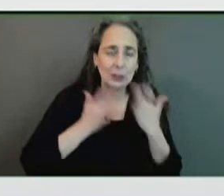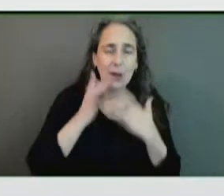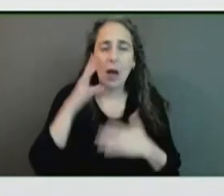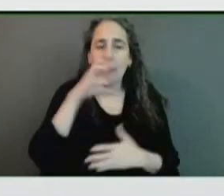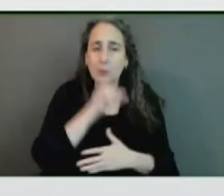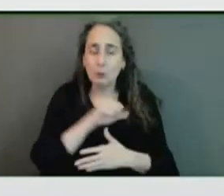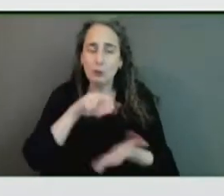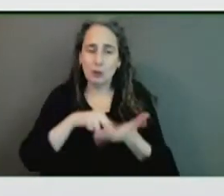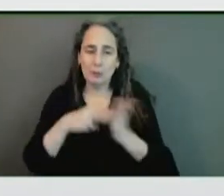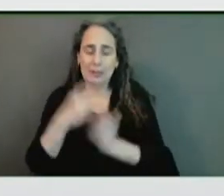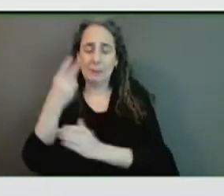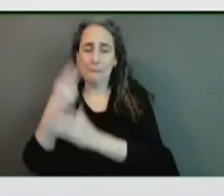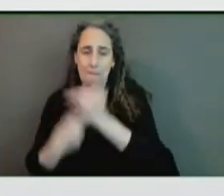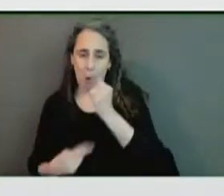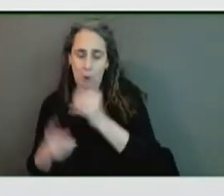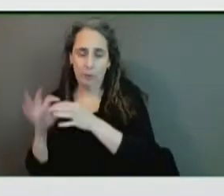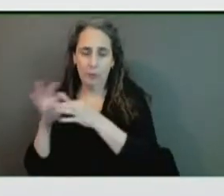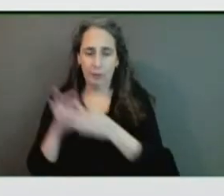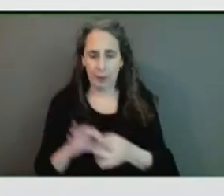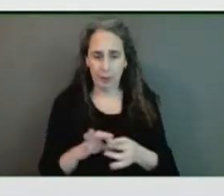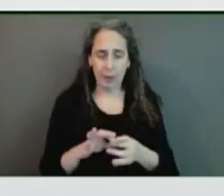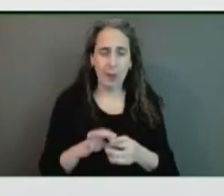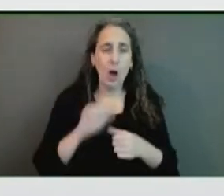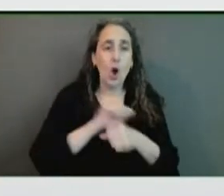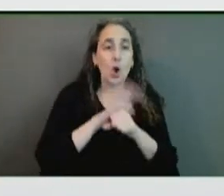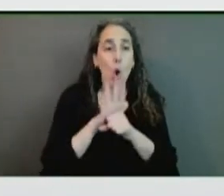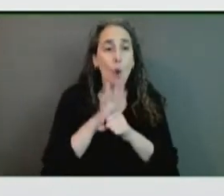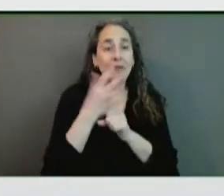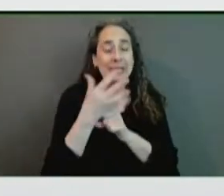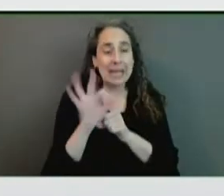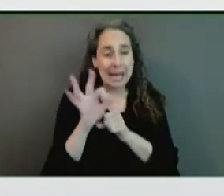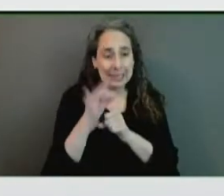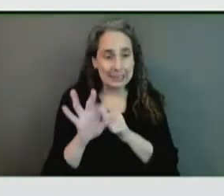do to address our staffing shortages? And I presume she